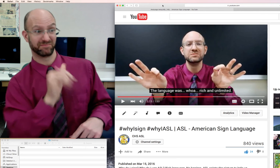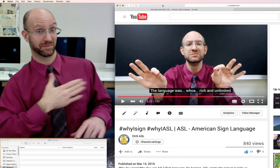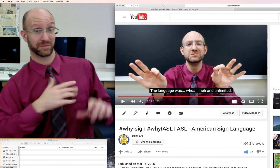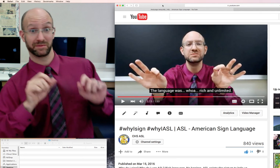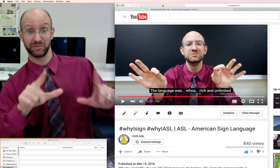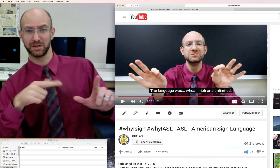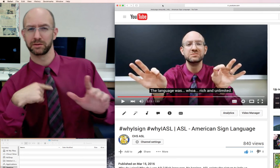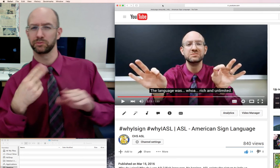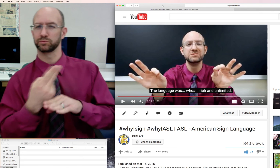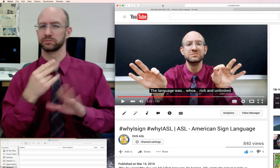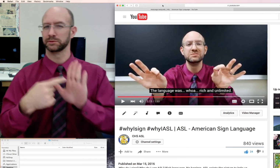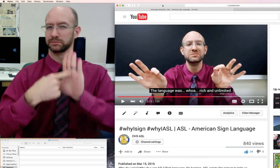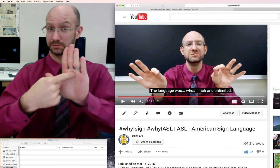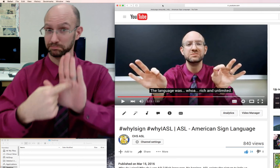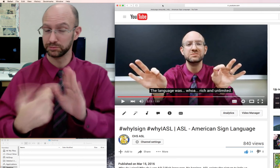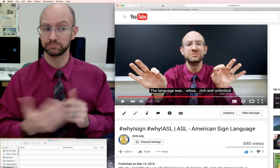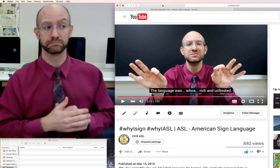That is my vlog that I will use as an example.